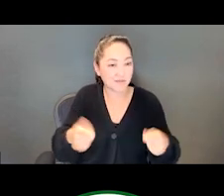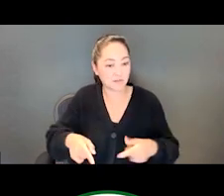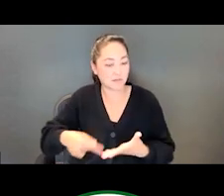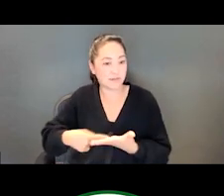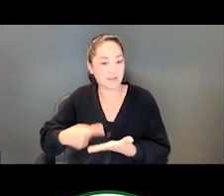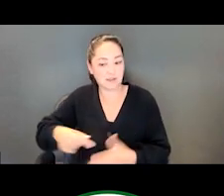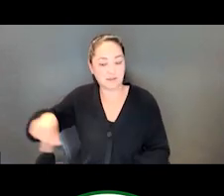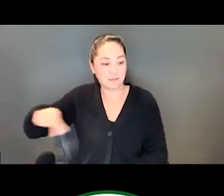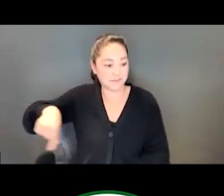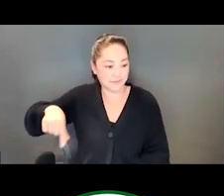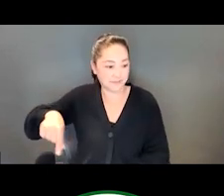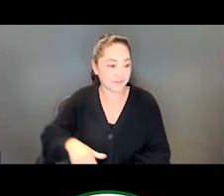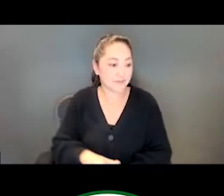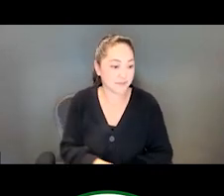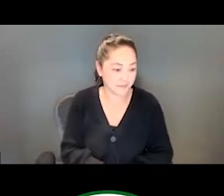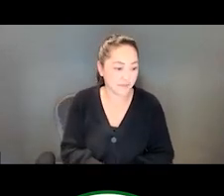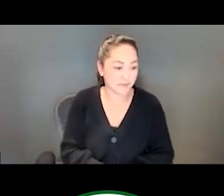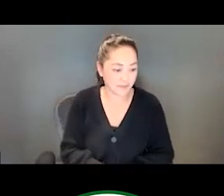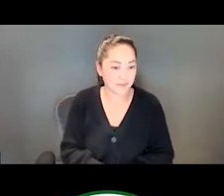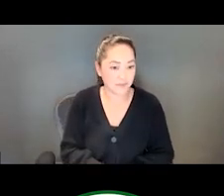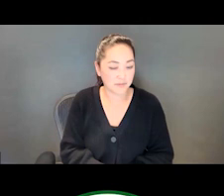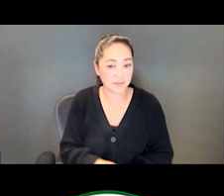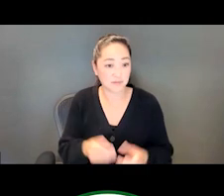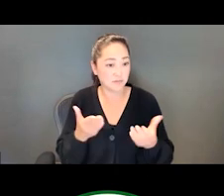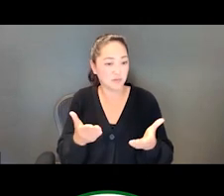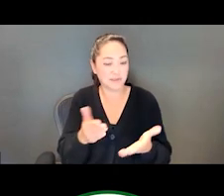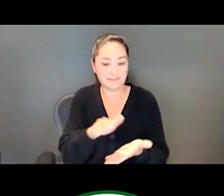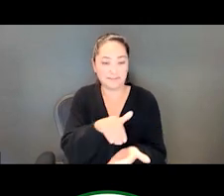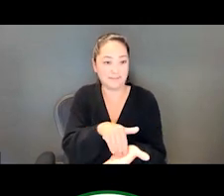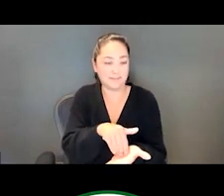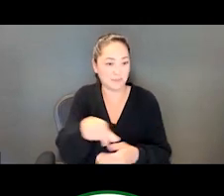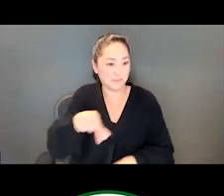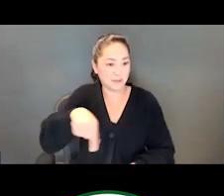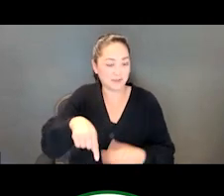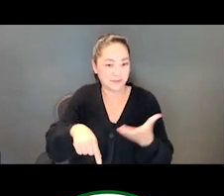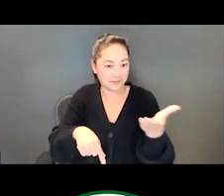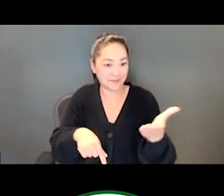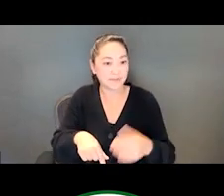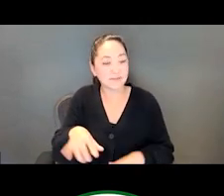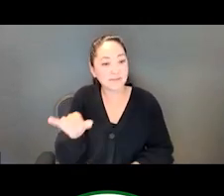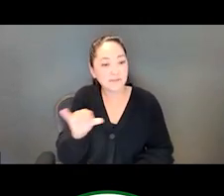It's right in the Quebec City area and on the picture we see a woman in a motorized